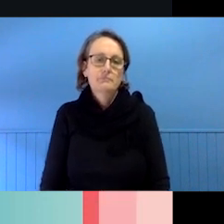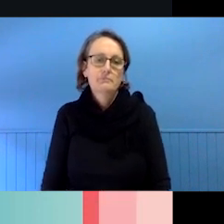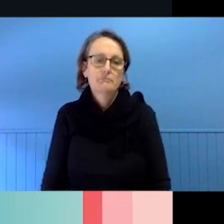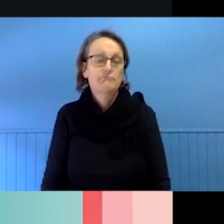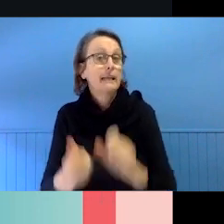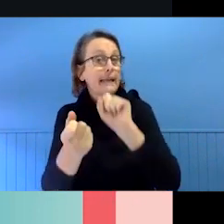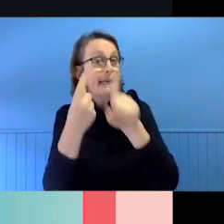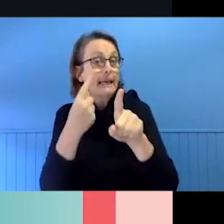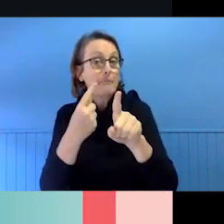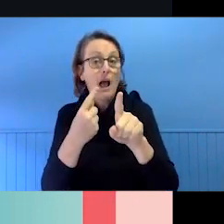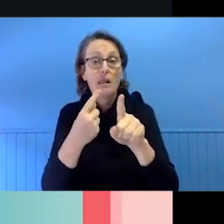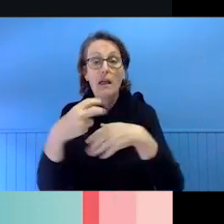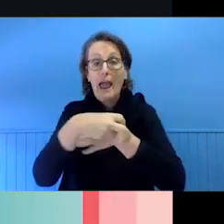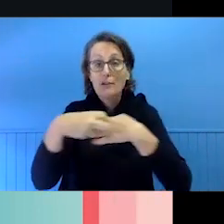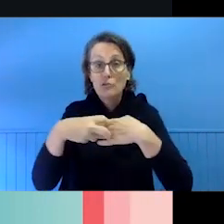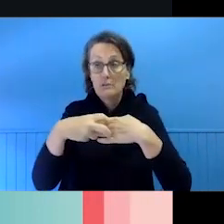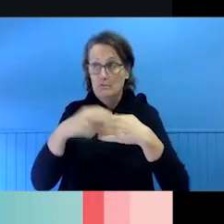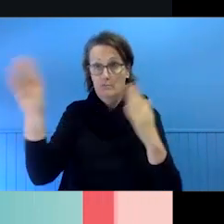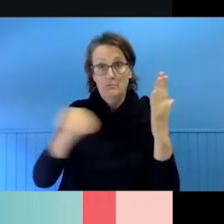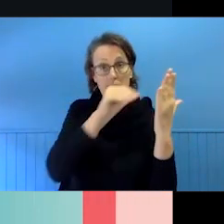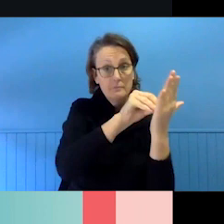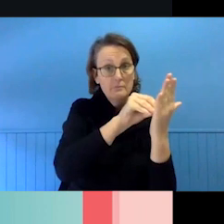lists, new email addresses to add to lists, make sure you update all of